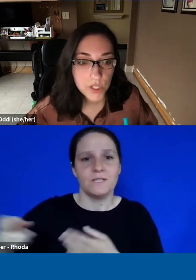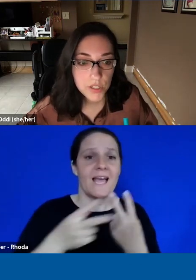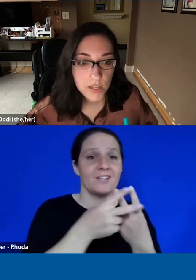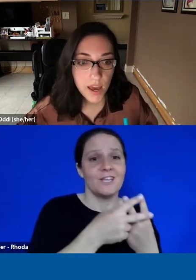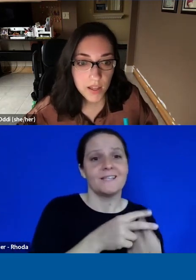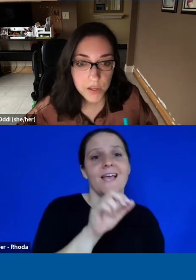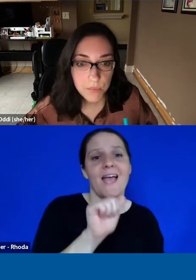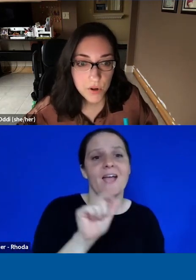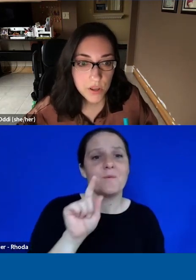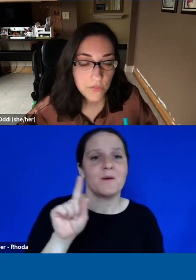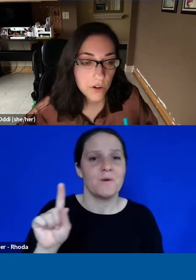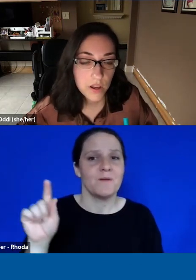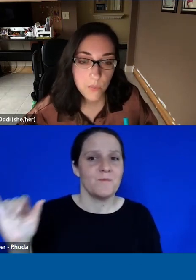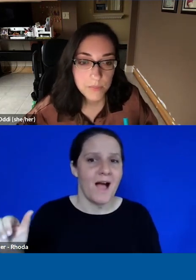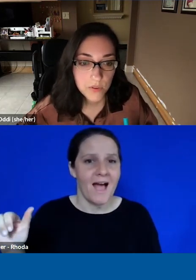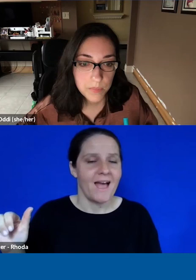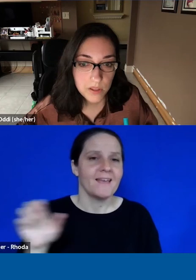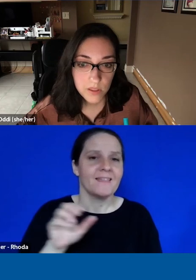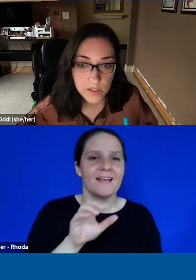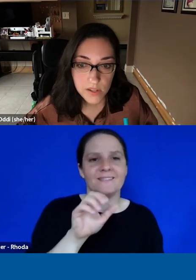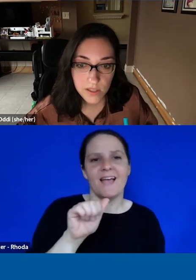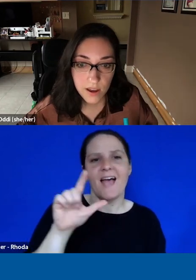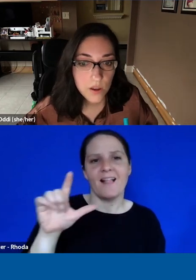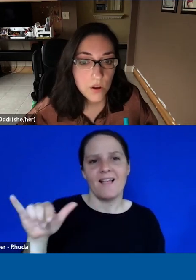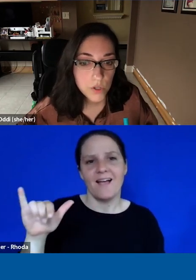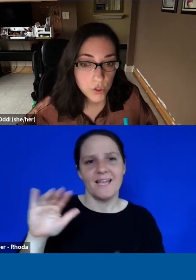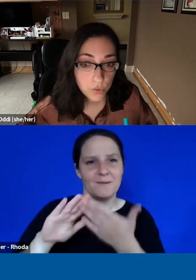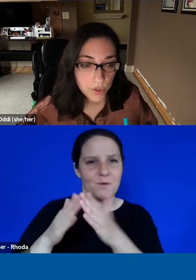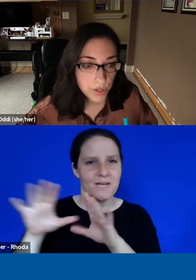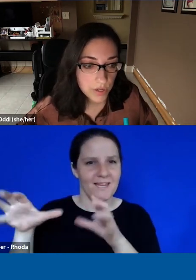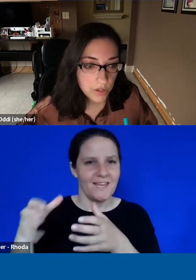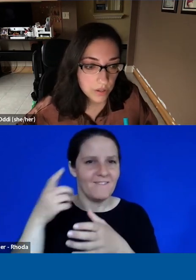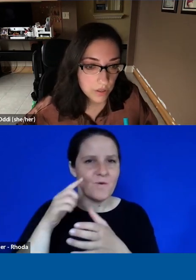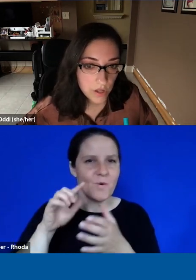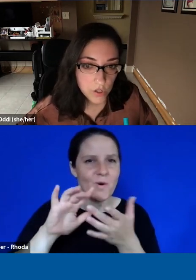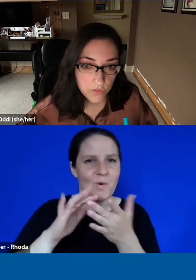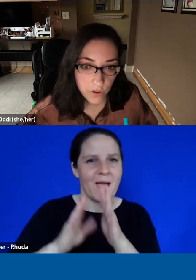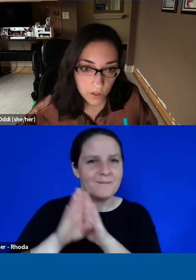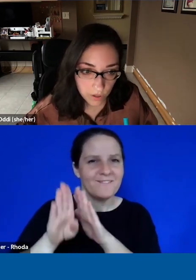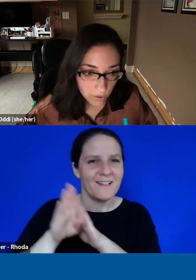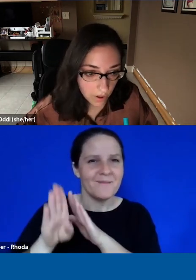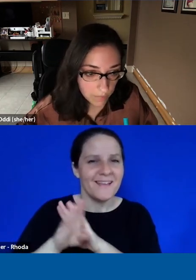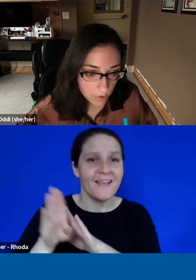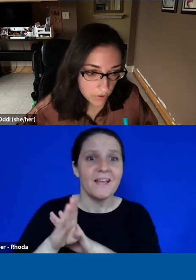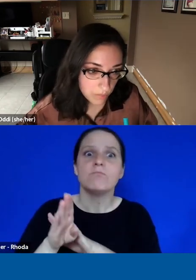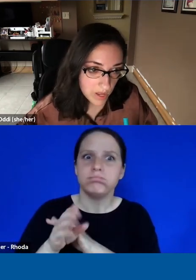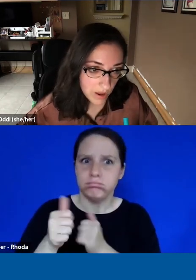which is like the ally community for like web development and things like that, which is a really good thing to follow. I'm going through mine.